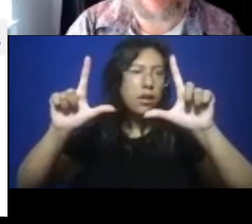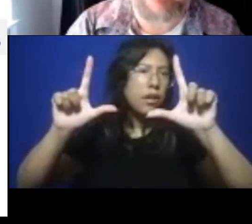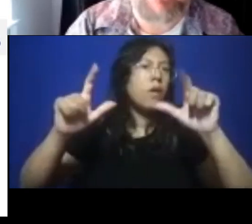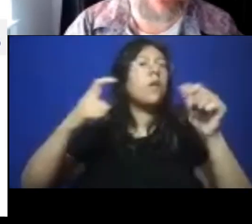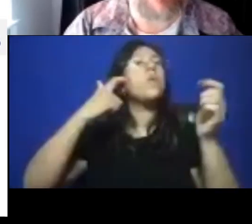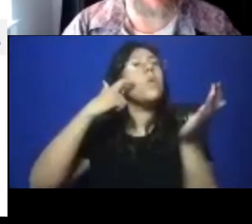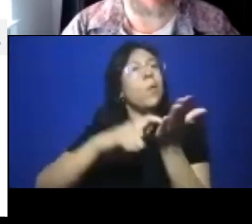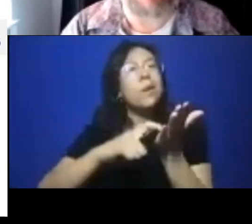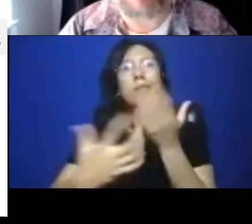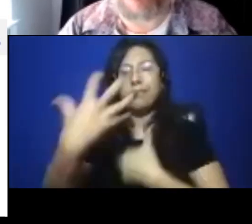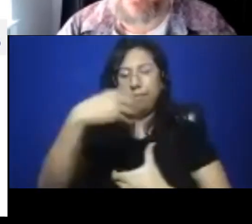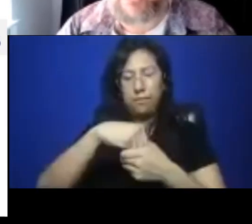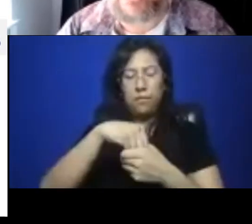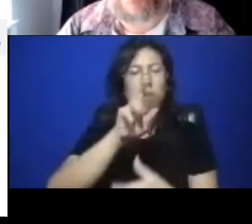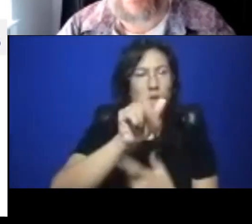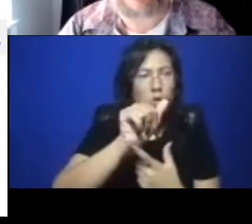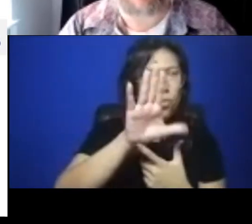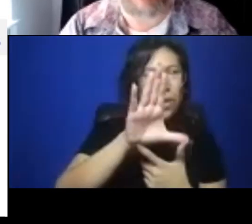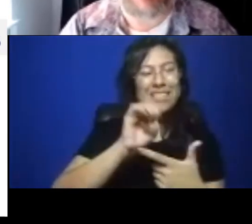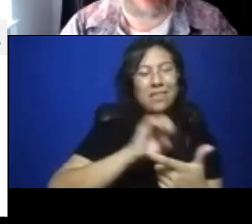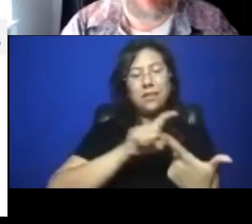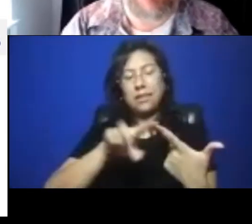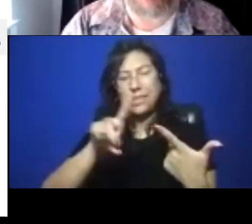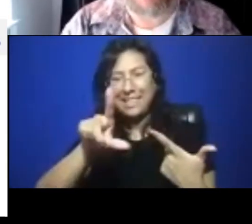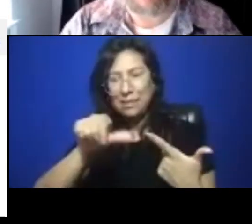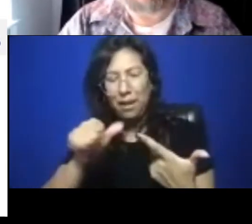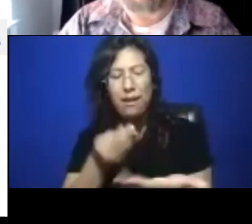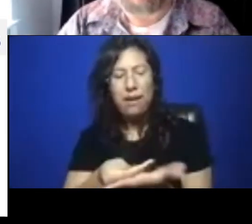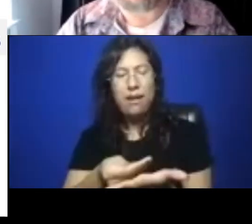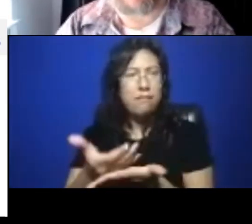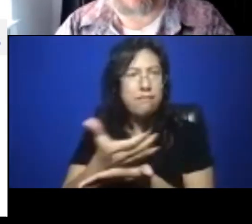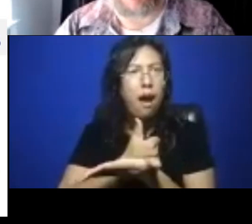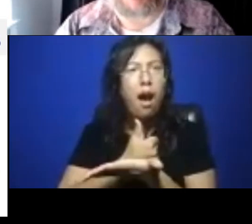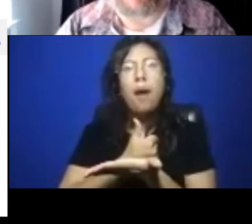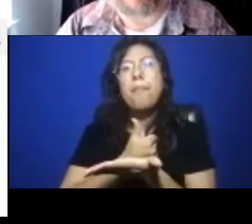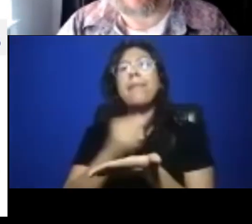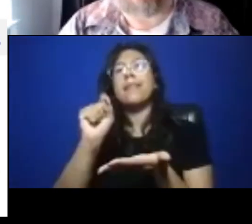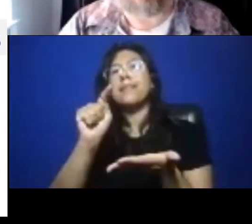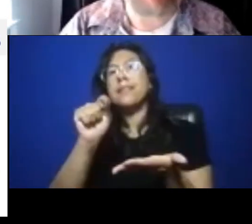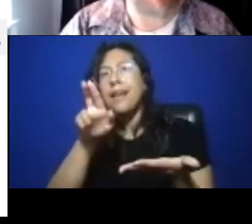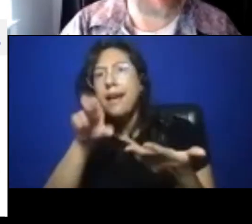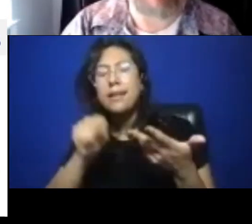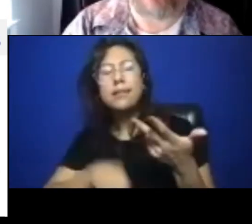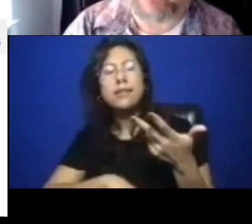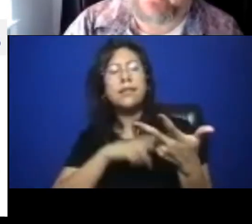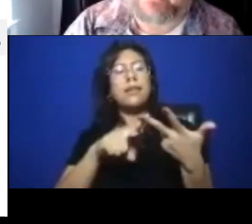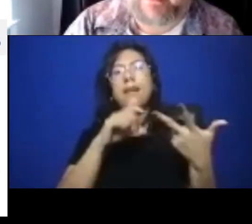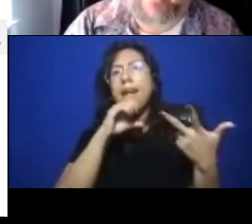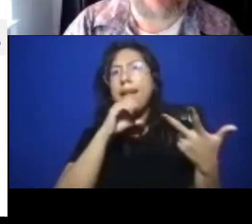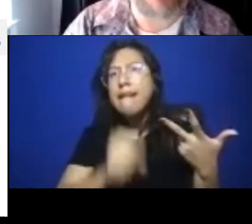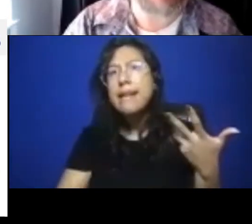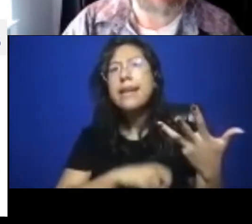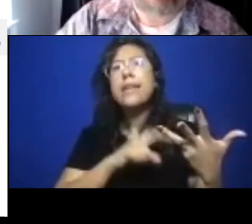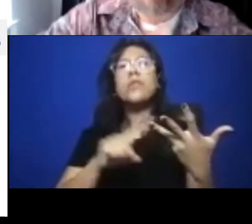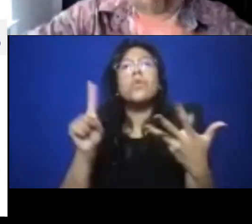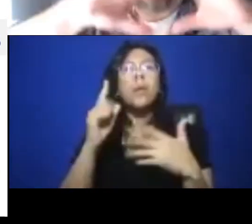their disability, their economic status, their age, their nationality, their immigration status,